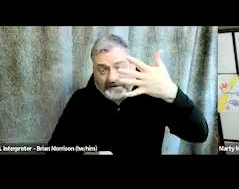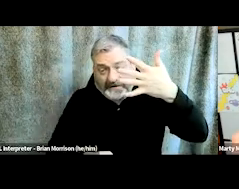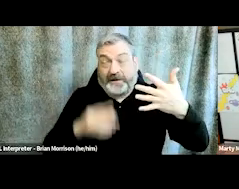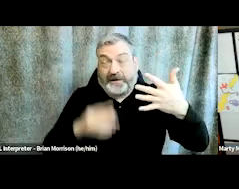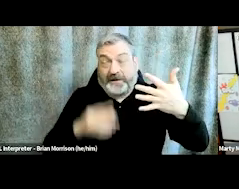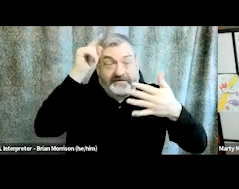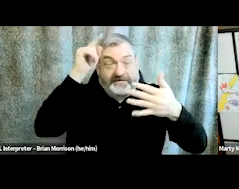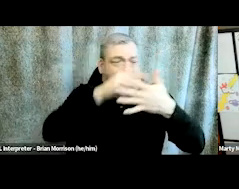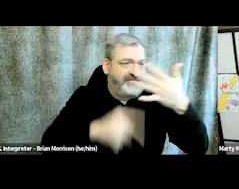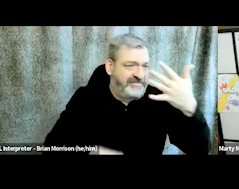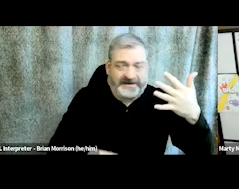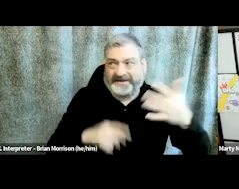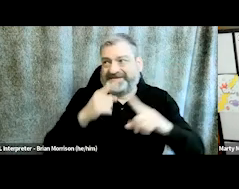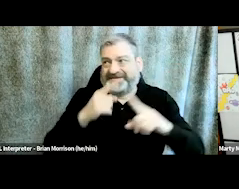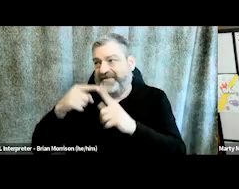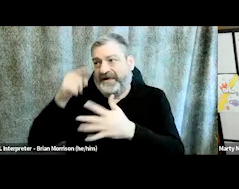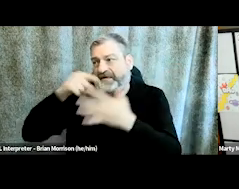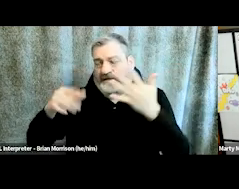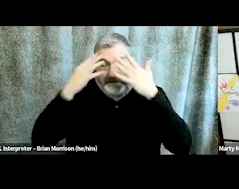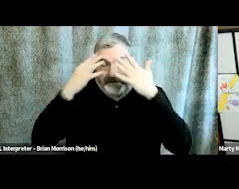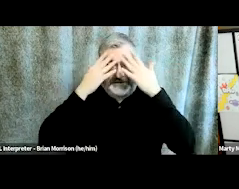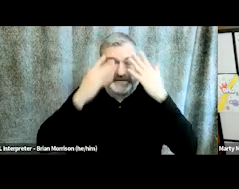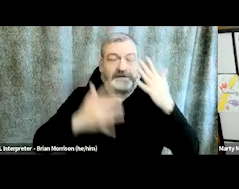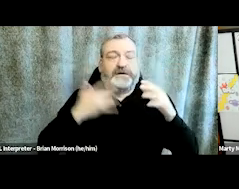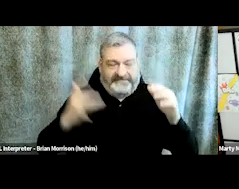sorts of other content, it can feel very overwhelming.